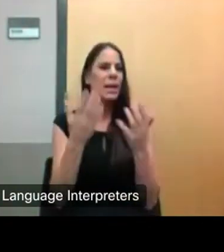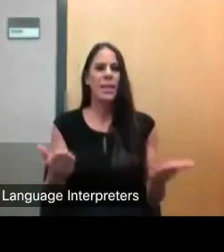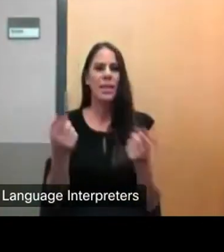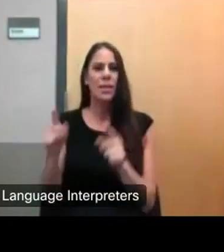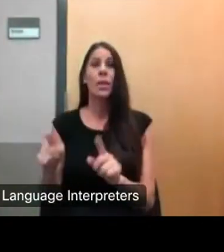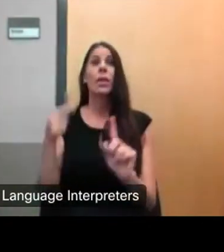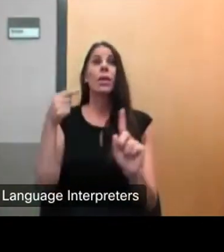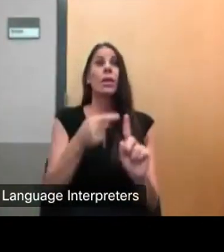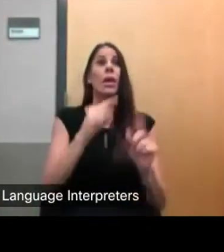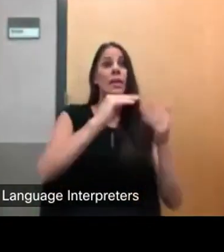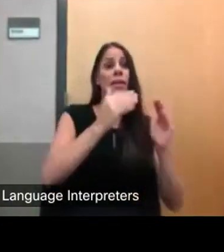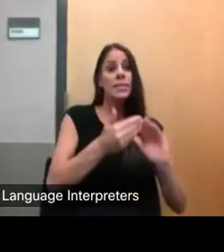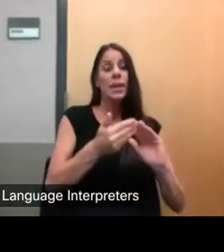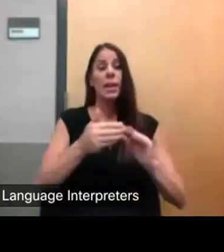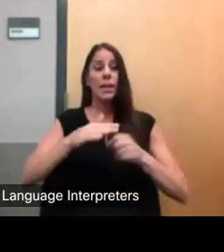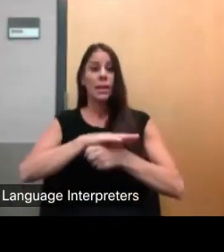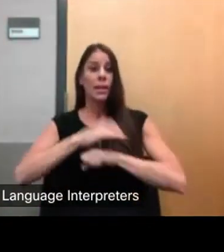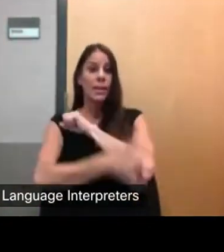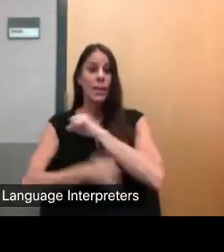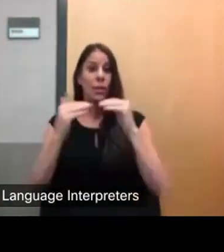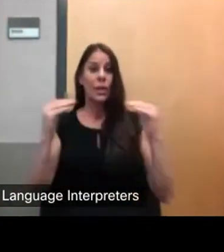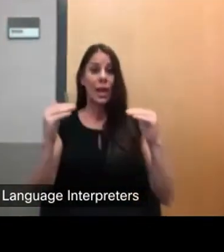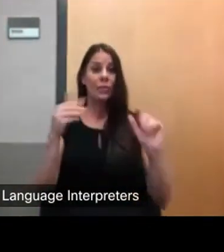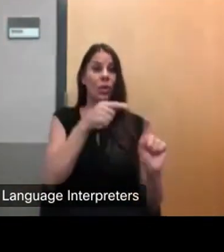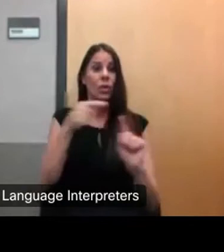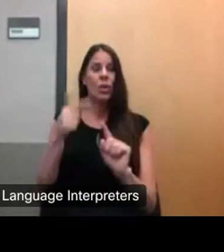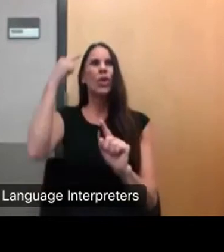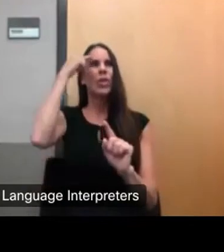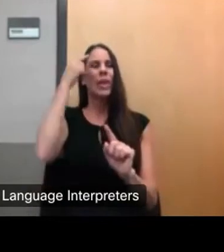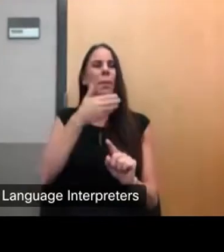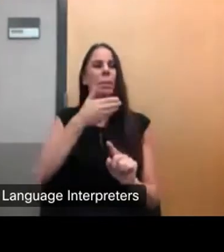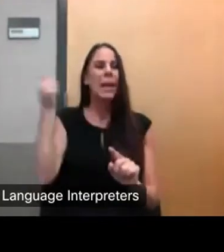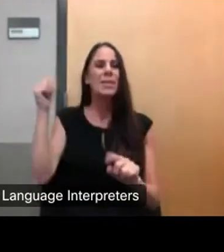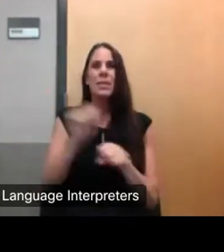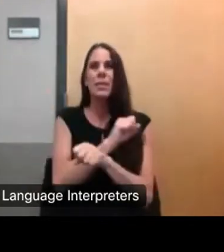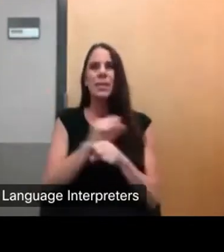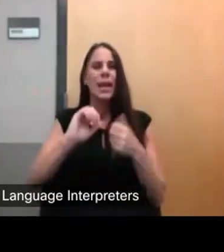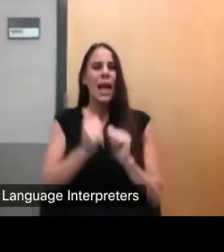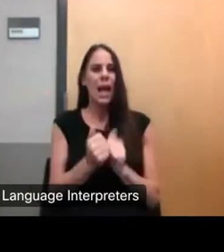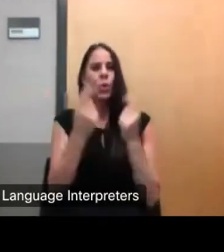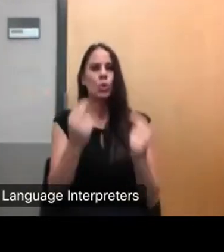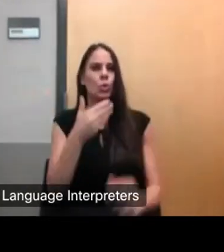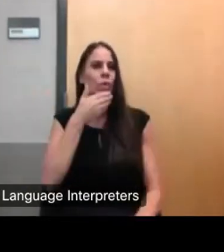say at the city and the county level, when those organizations were thinking about best deployments and how to do that the best it was.